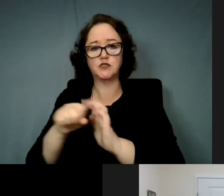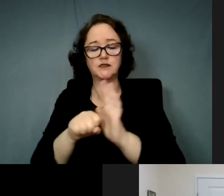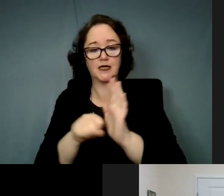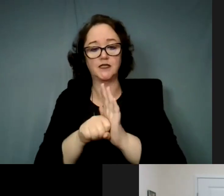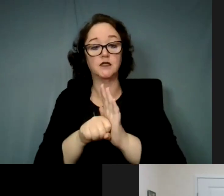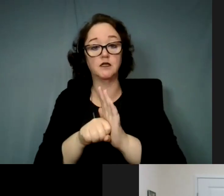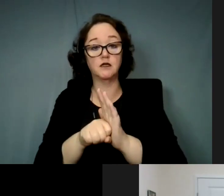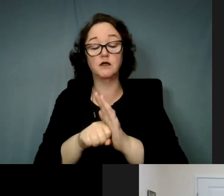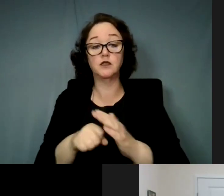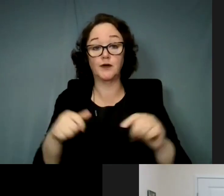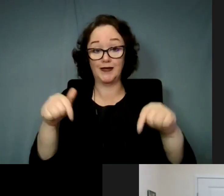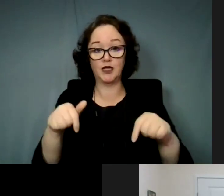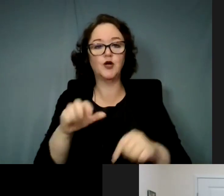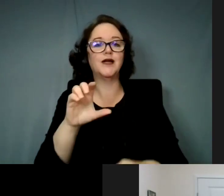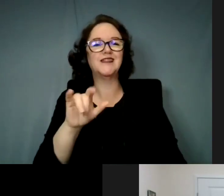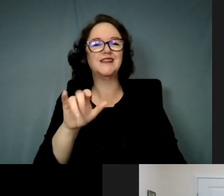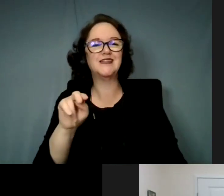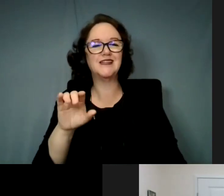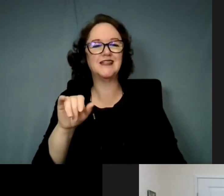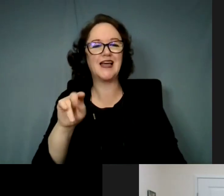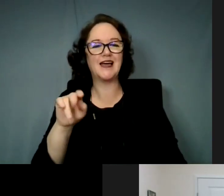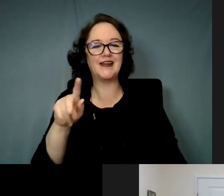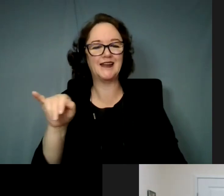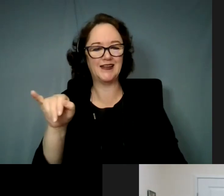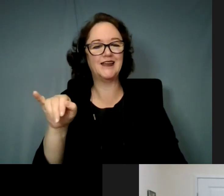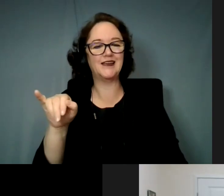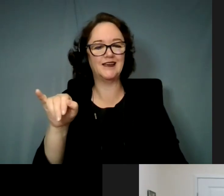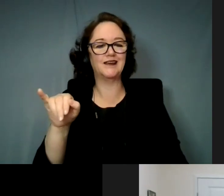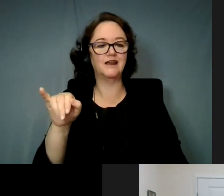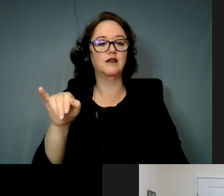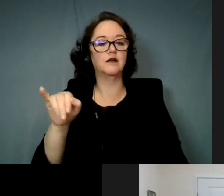year-long advocacy course as a self advocate. Interestingly